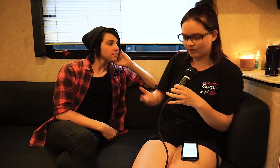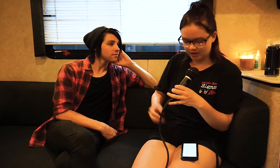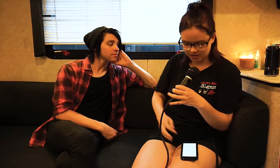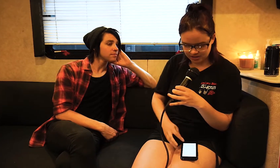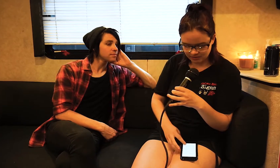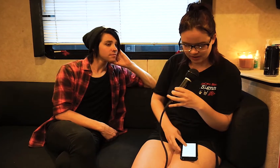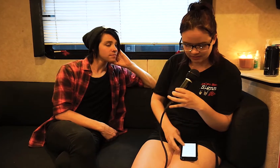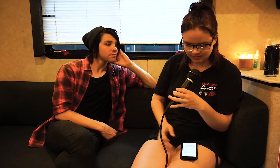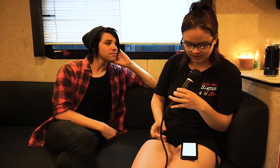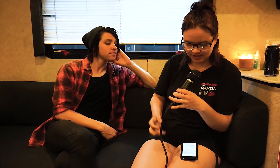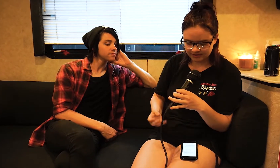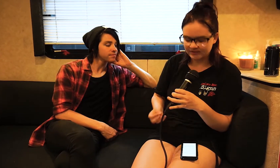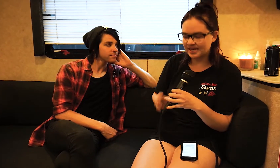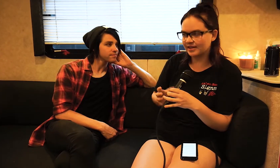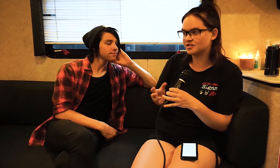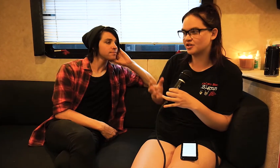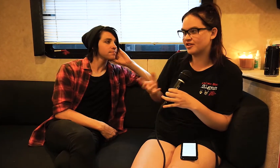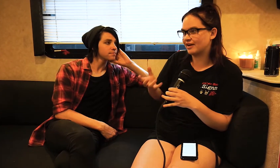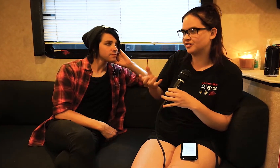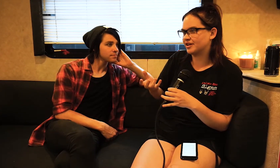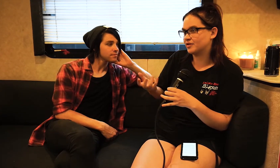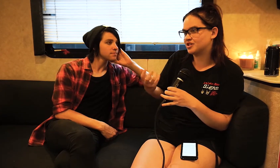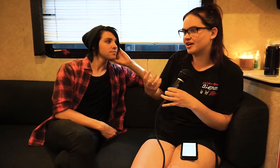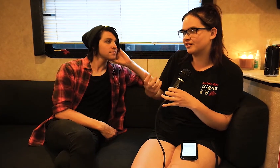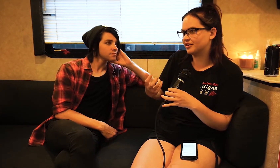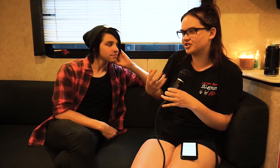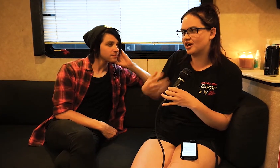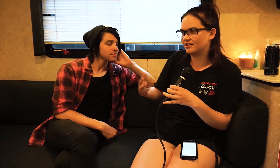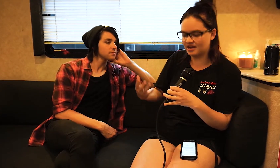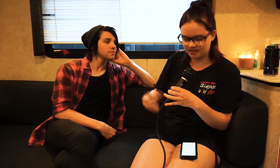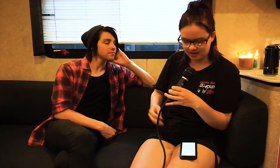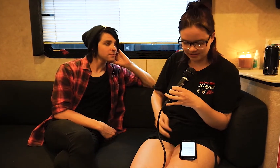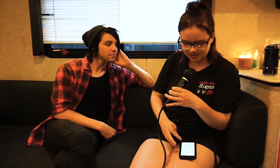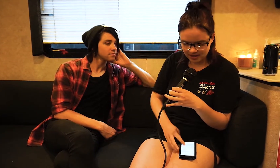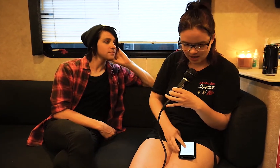which like Sign Language is their natural language not English, not anything else